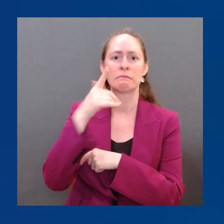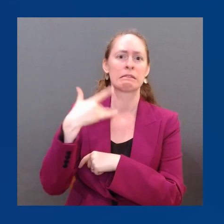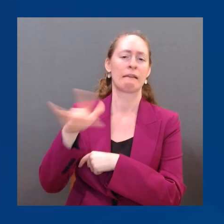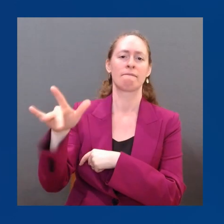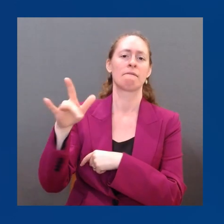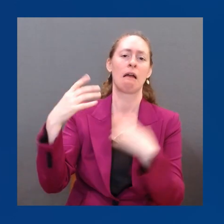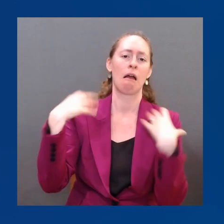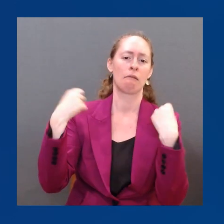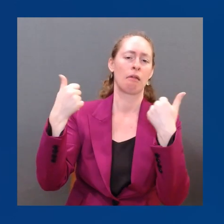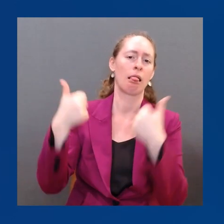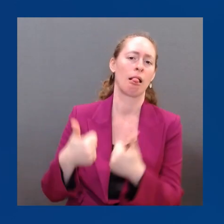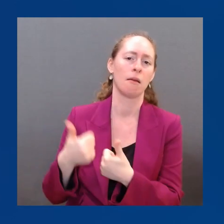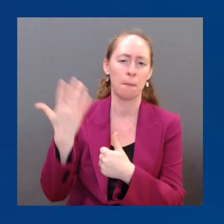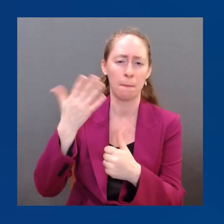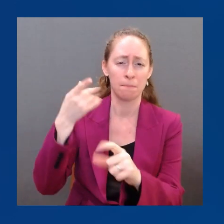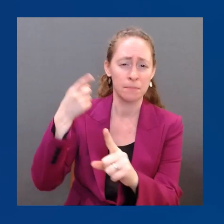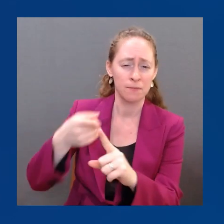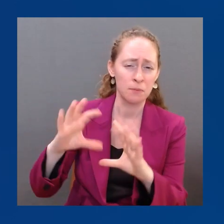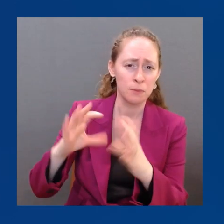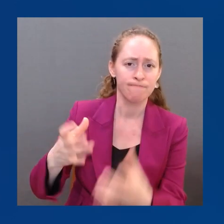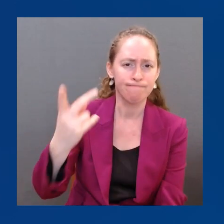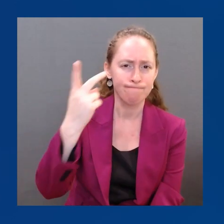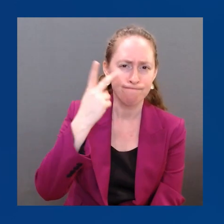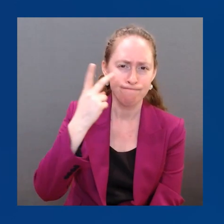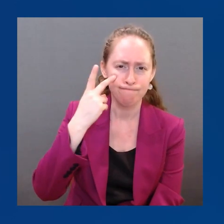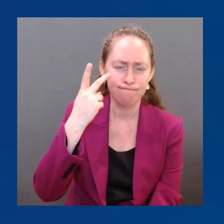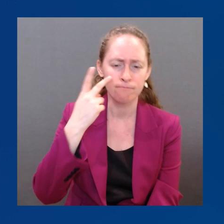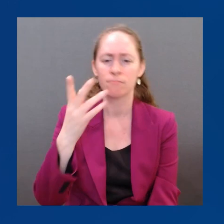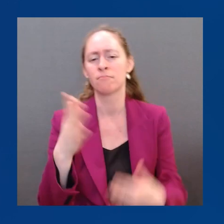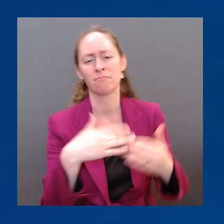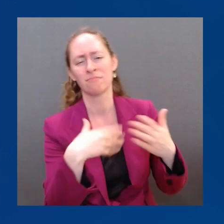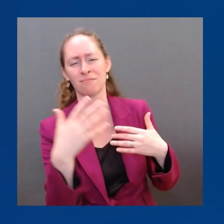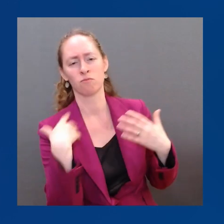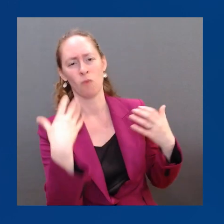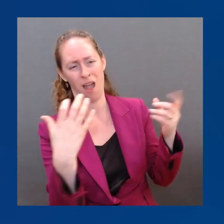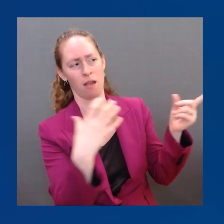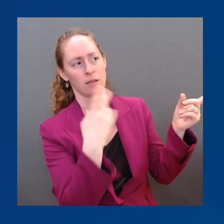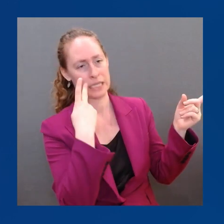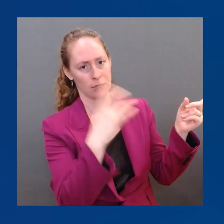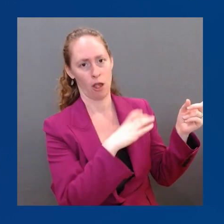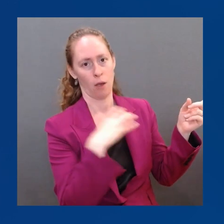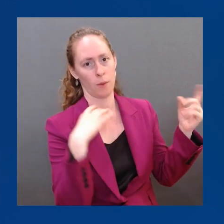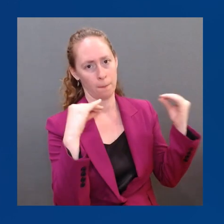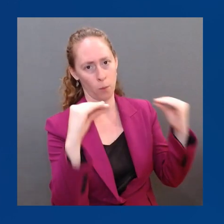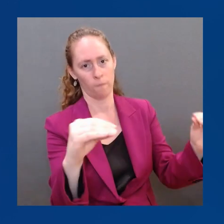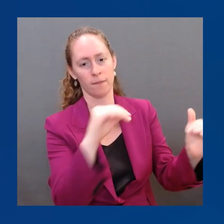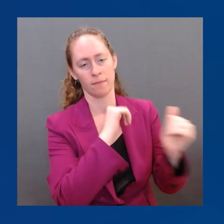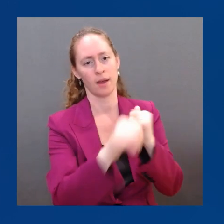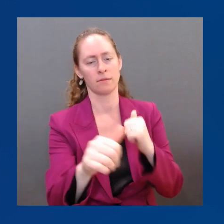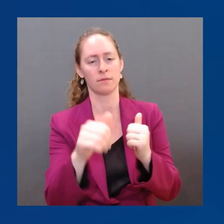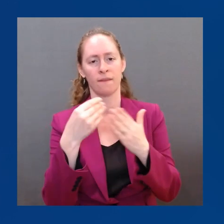We want Congress to just step up and fund -- fund our ability to make sure that we get enough vaccines for all Americans.